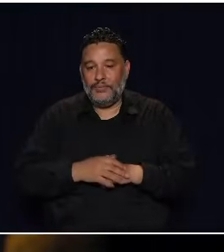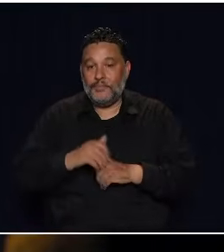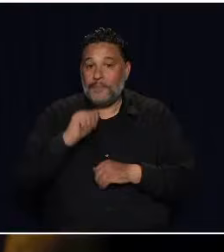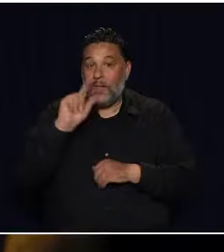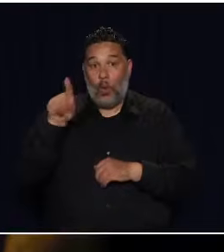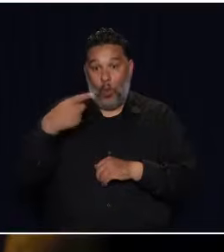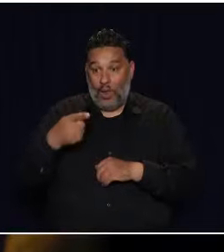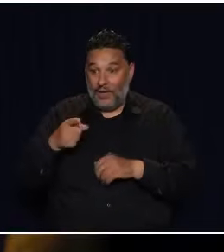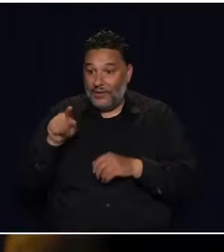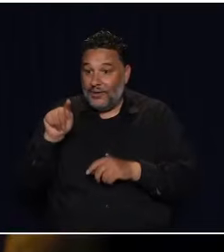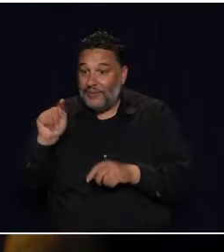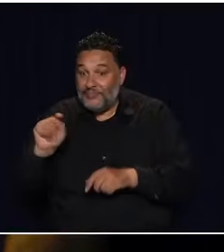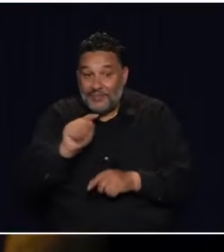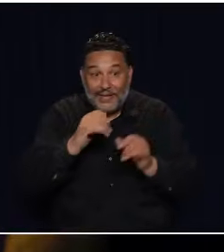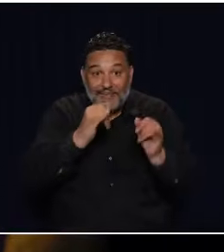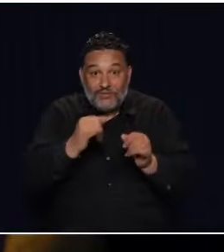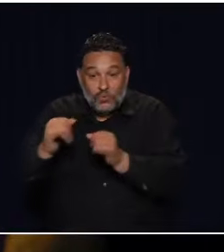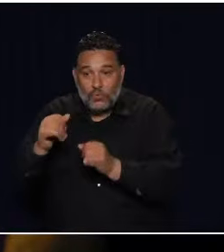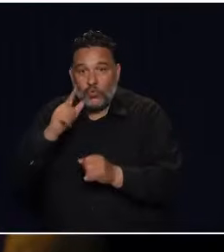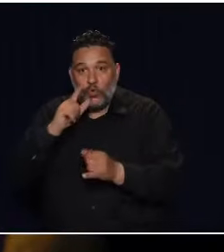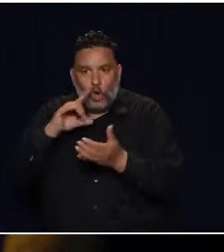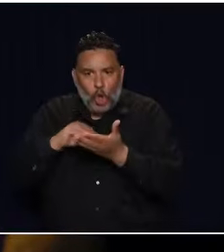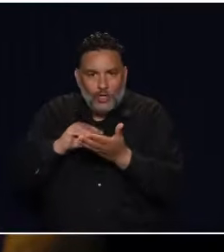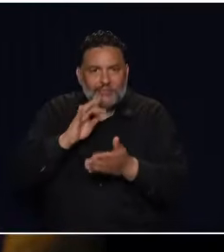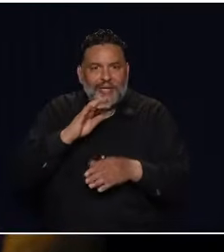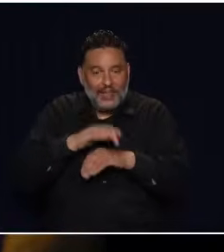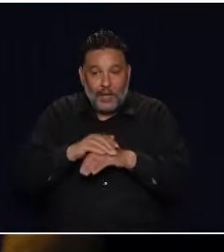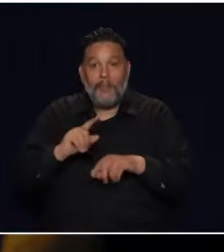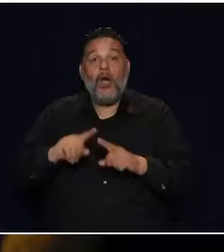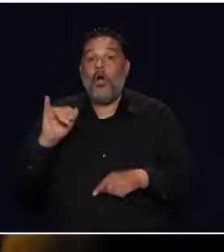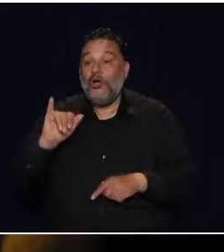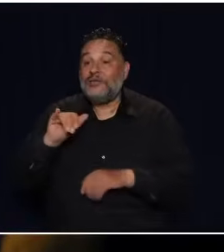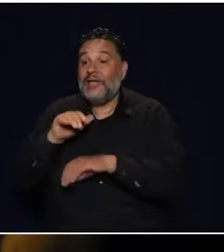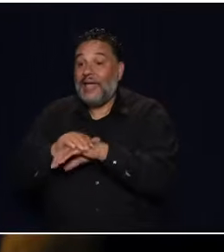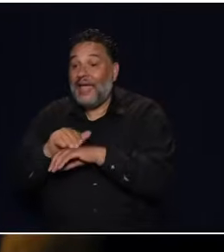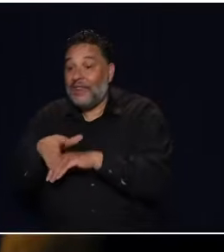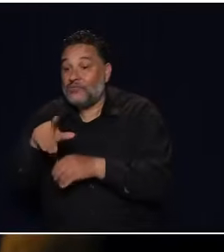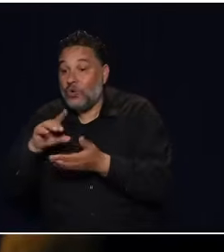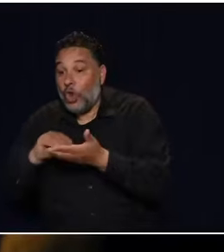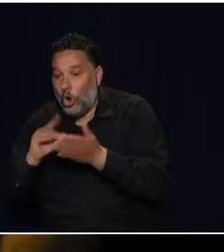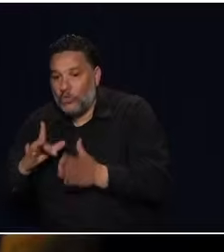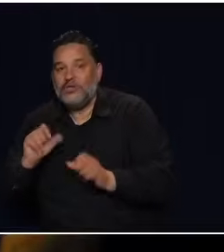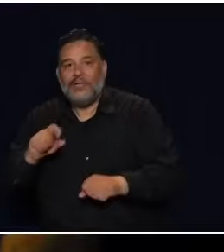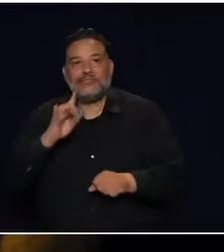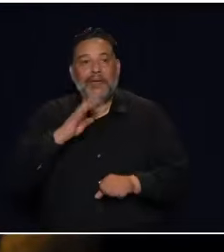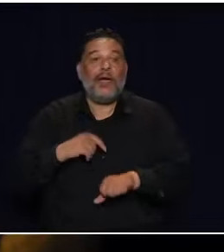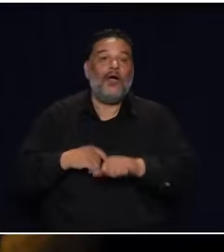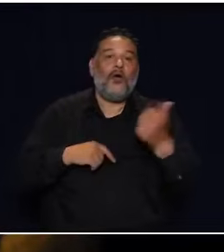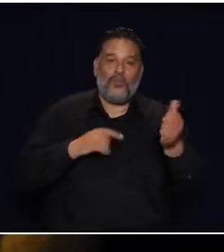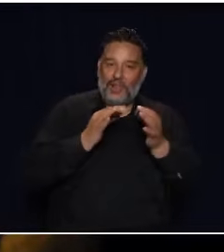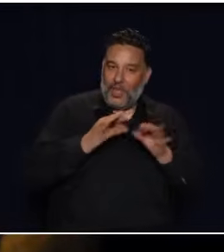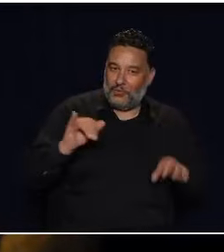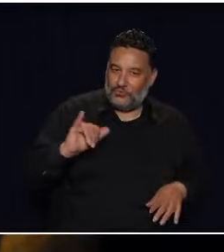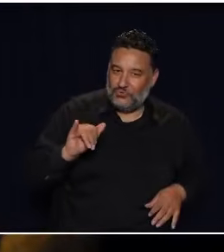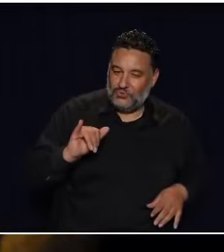INCREDIBLY IMPORTANT, NOT ONLY,